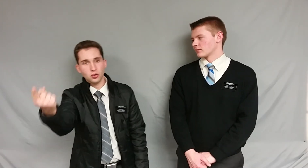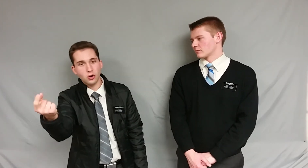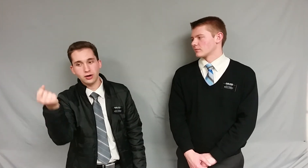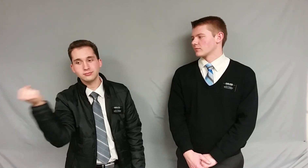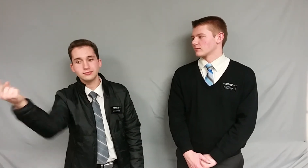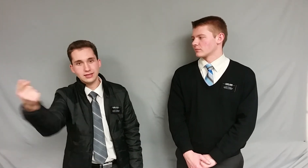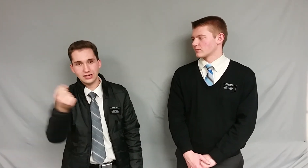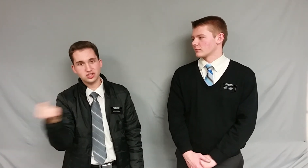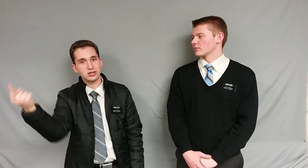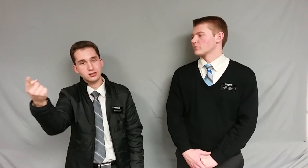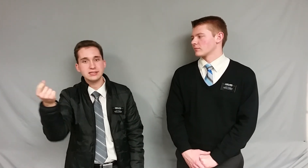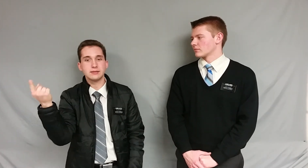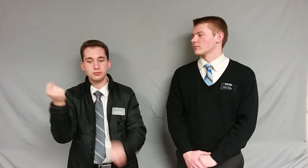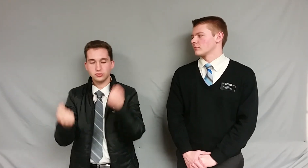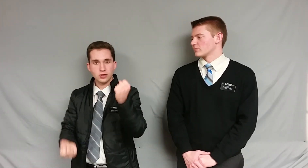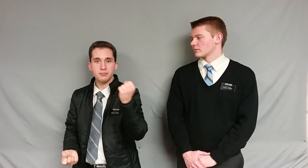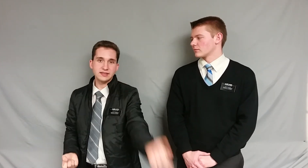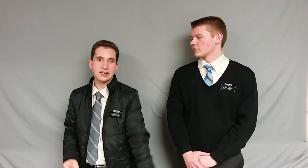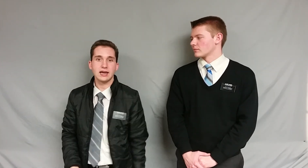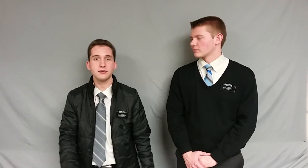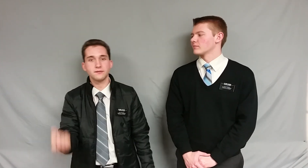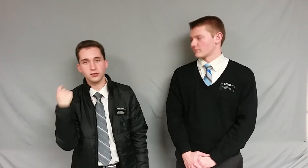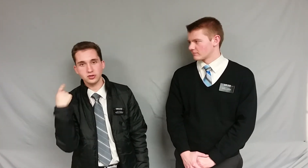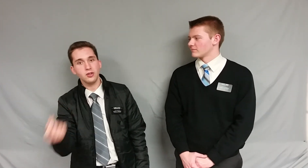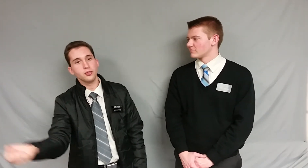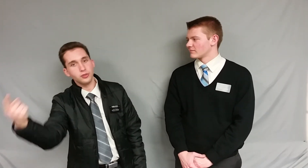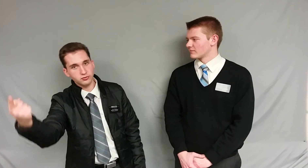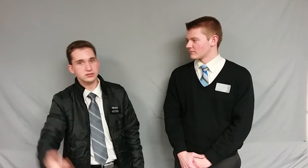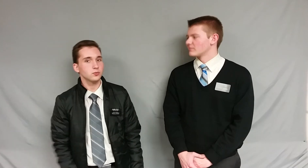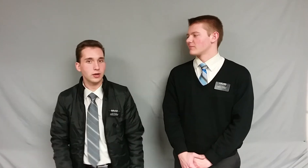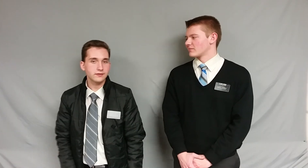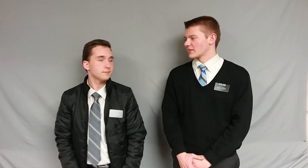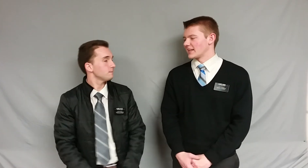Or, next year. Some people drop this hand for those ones.